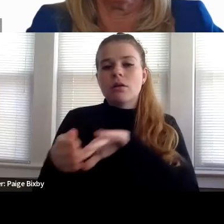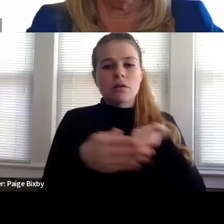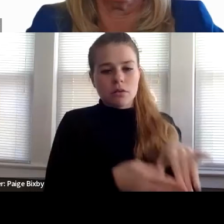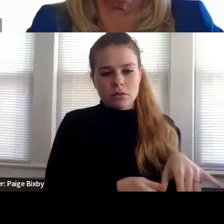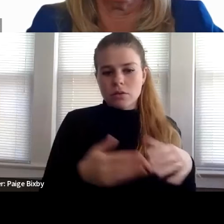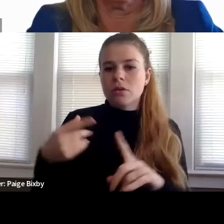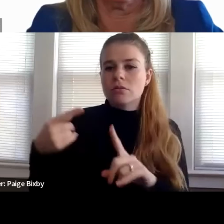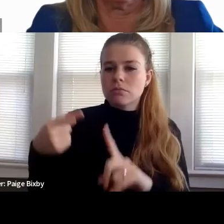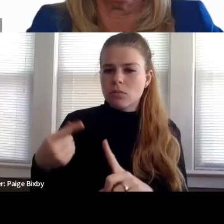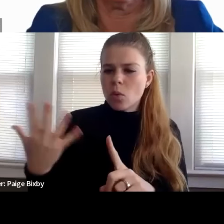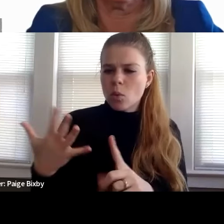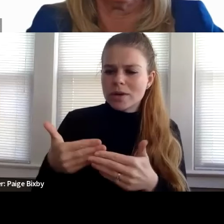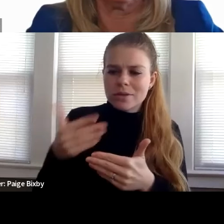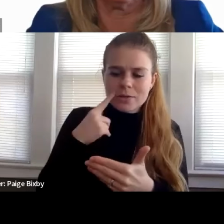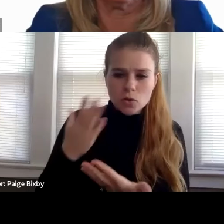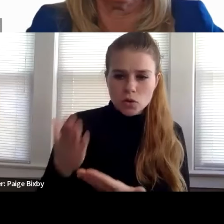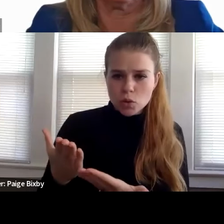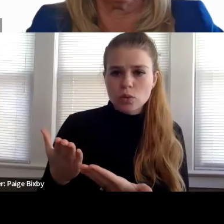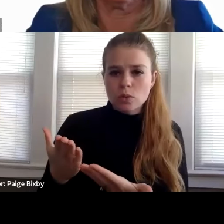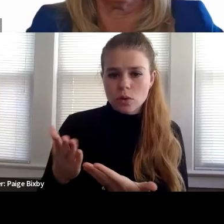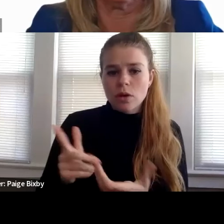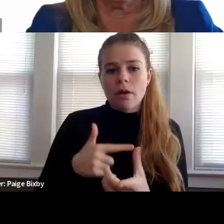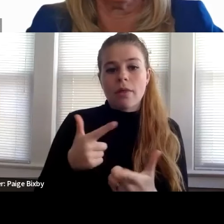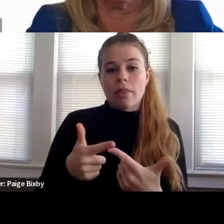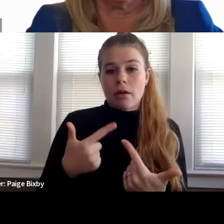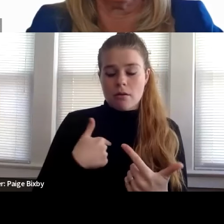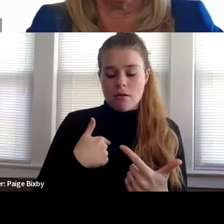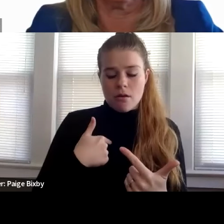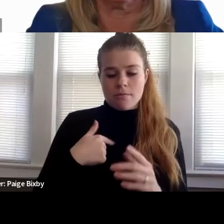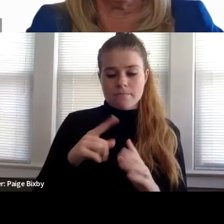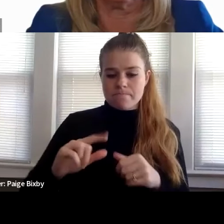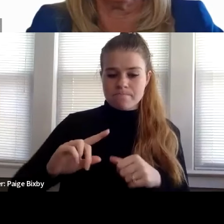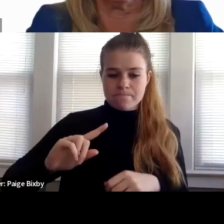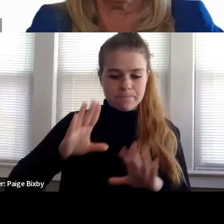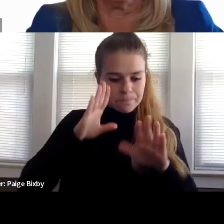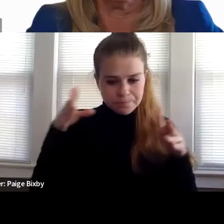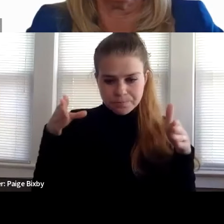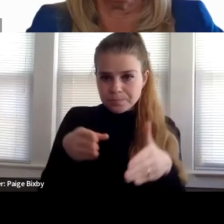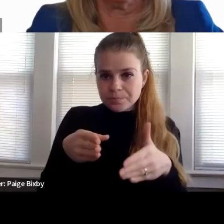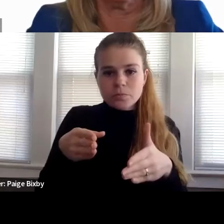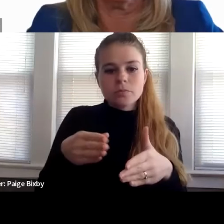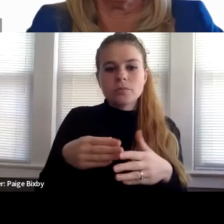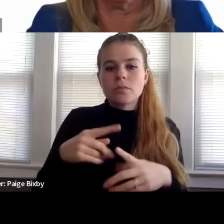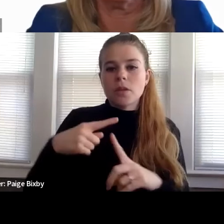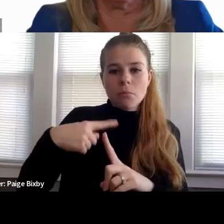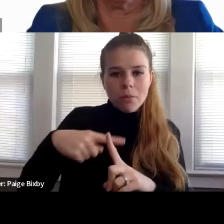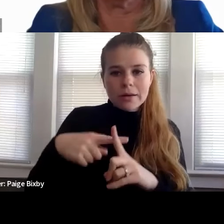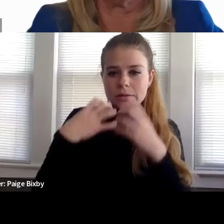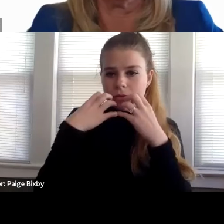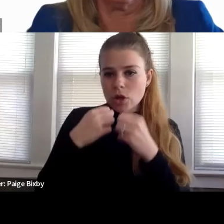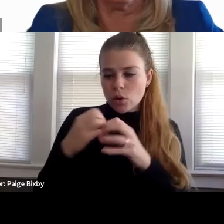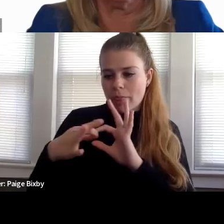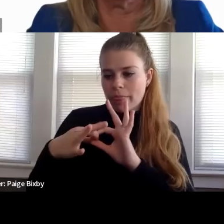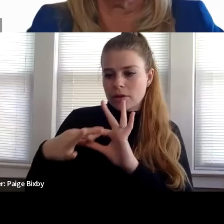And from there I'm focused solely on trying to build a positive and caring relationship. That's my whole goal.